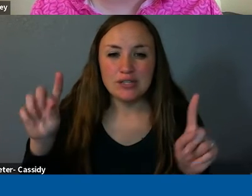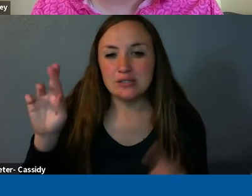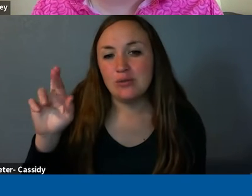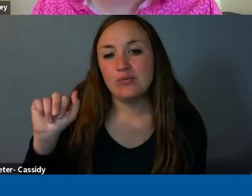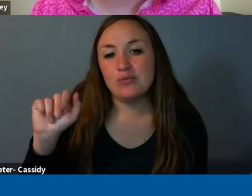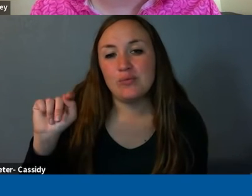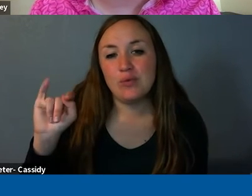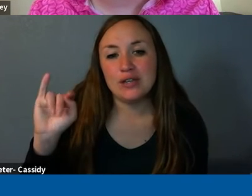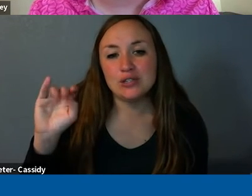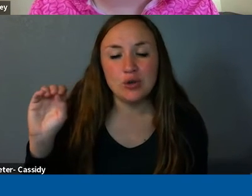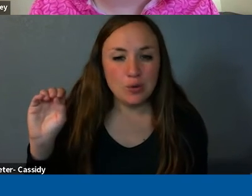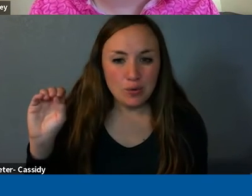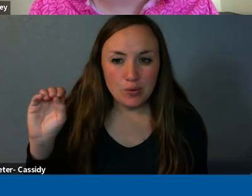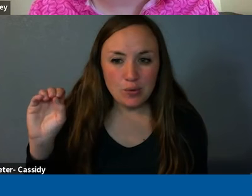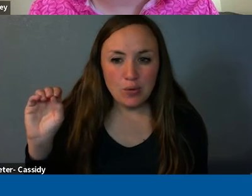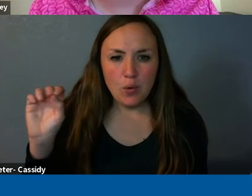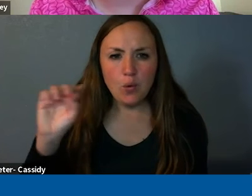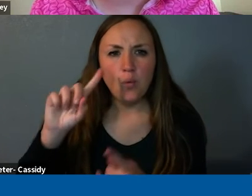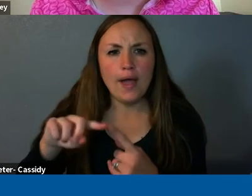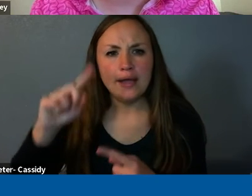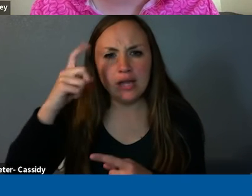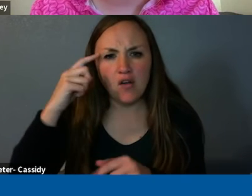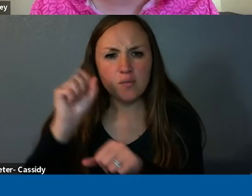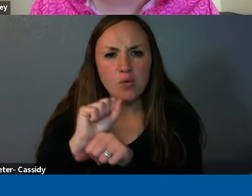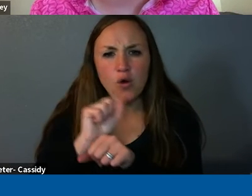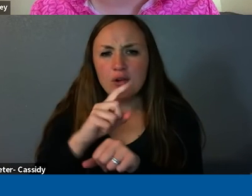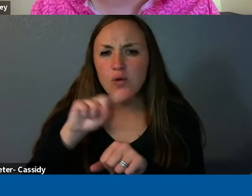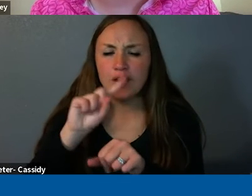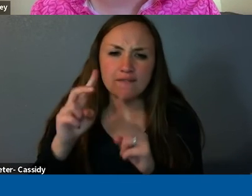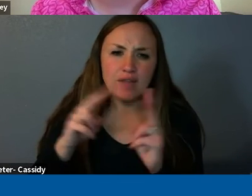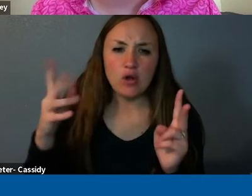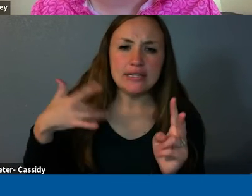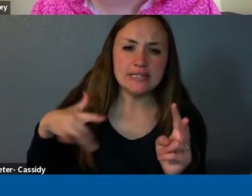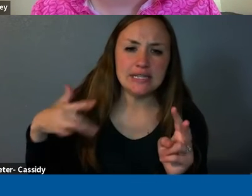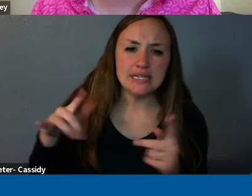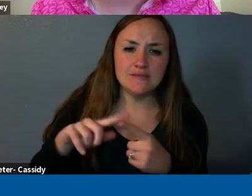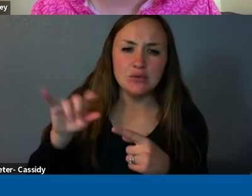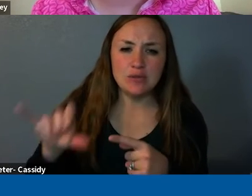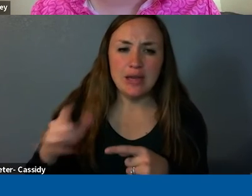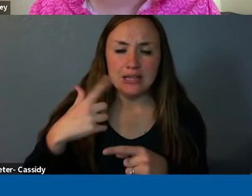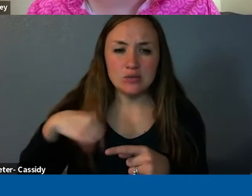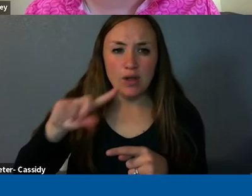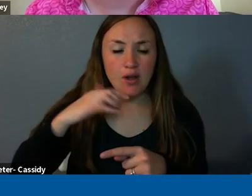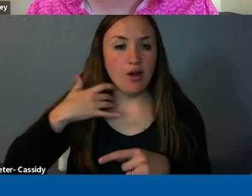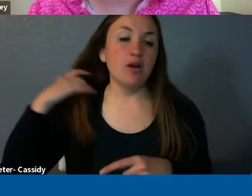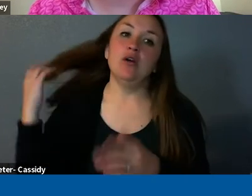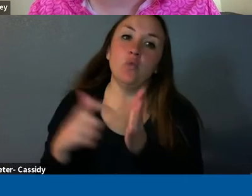It's something in government work that we're actually very sensitive to because we are mandated under section 508